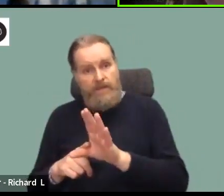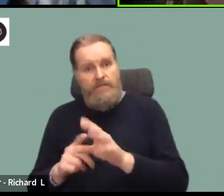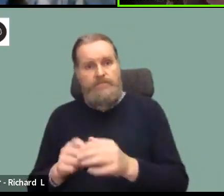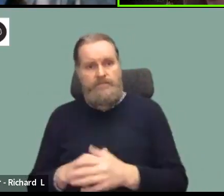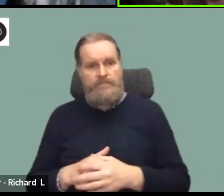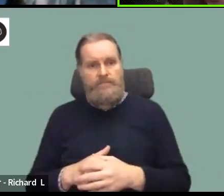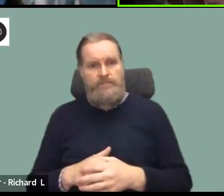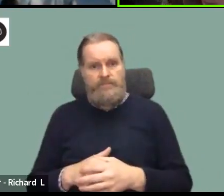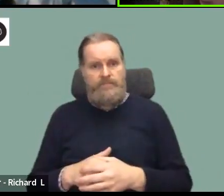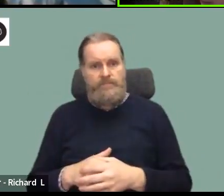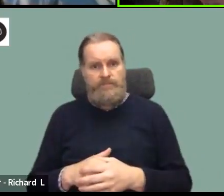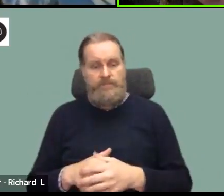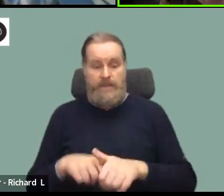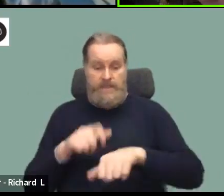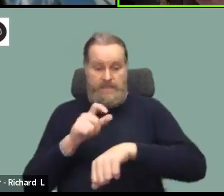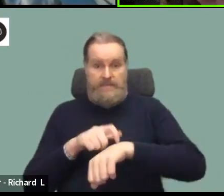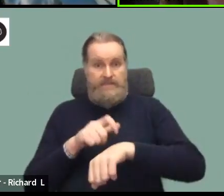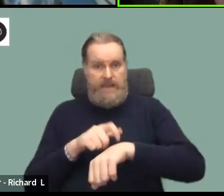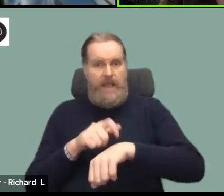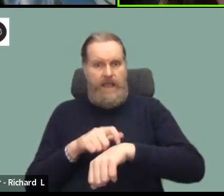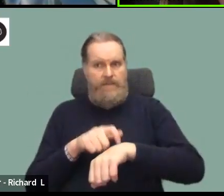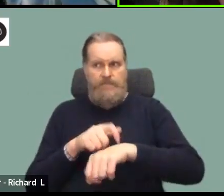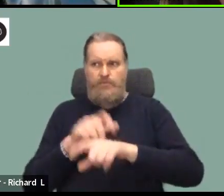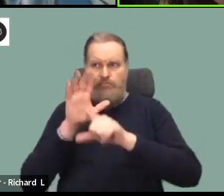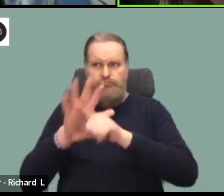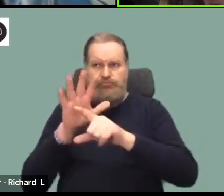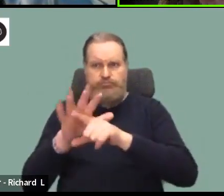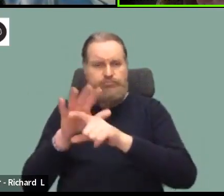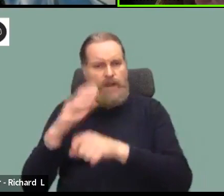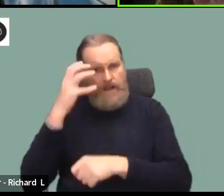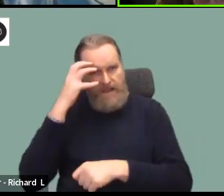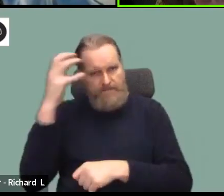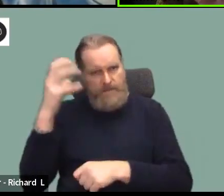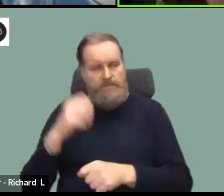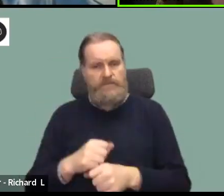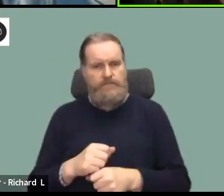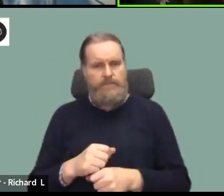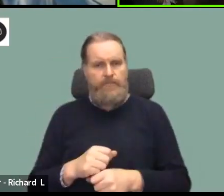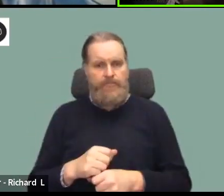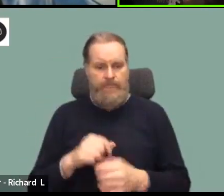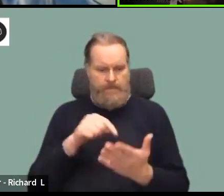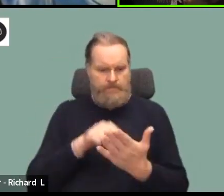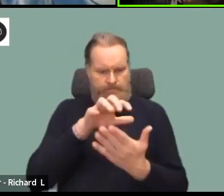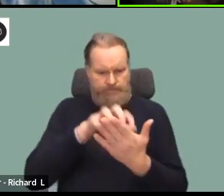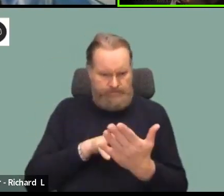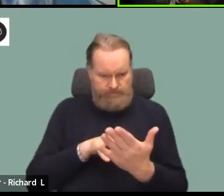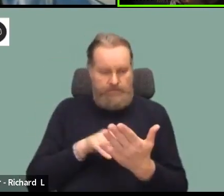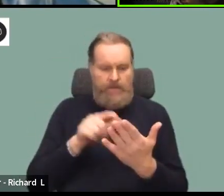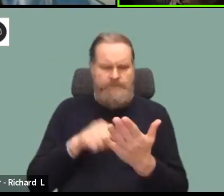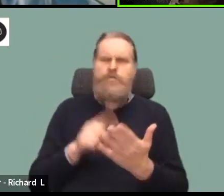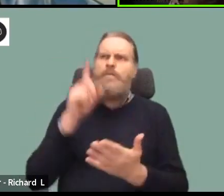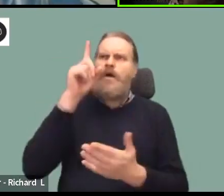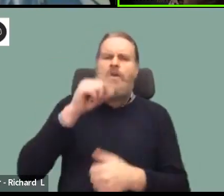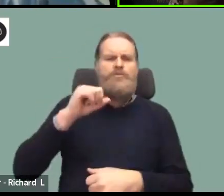retty been particularly. Time to put pressure on members from Scottish government saying.